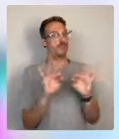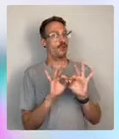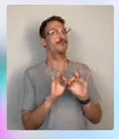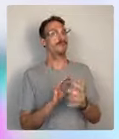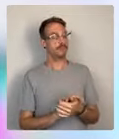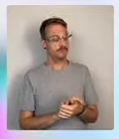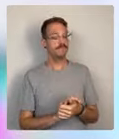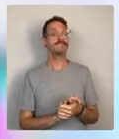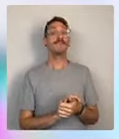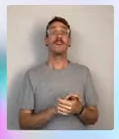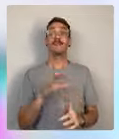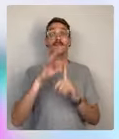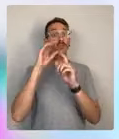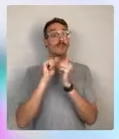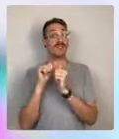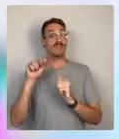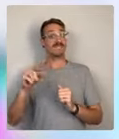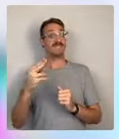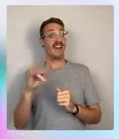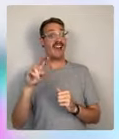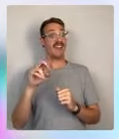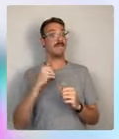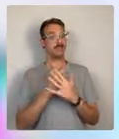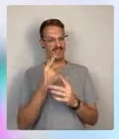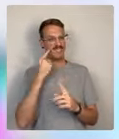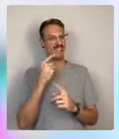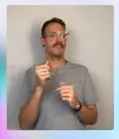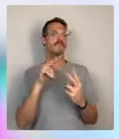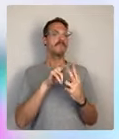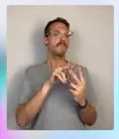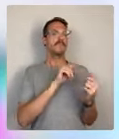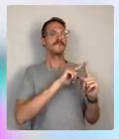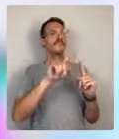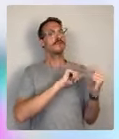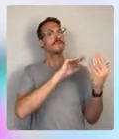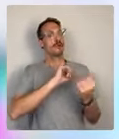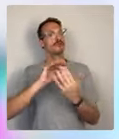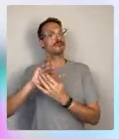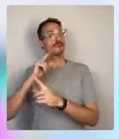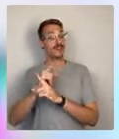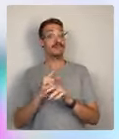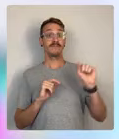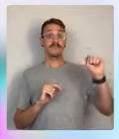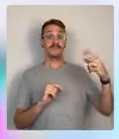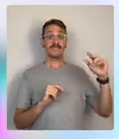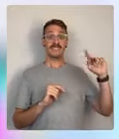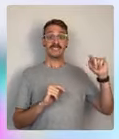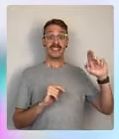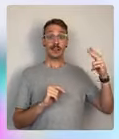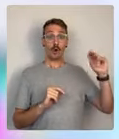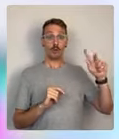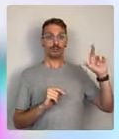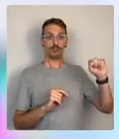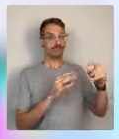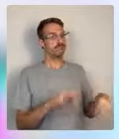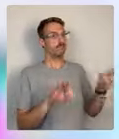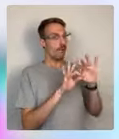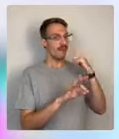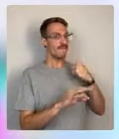is gonna be particularly important. In particular with Hive, we really think about this from a couple different perspectives. Stakeholders are really important for us,